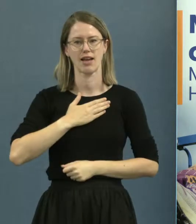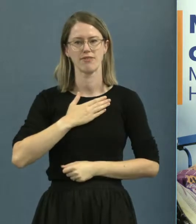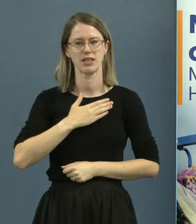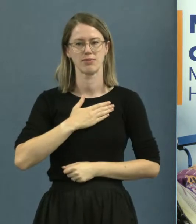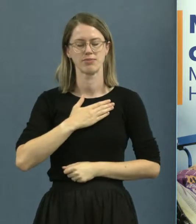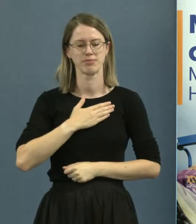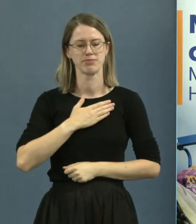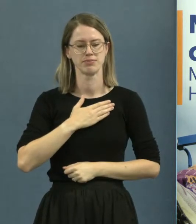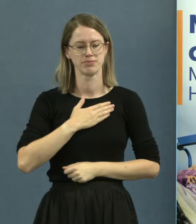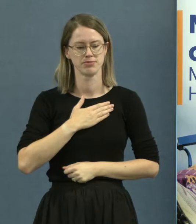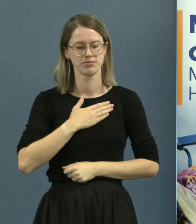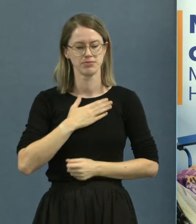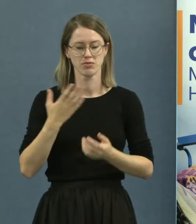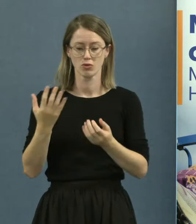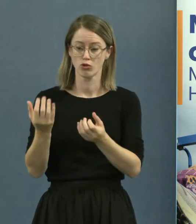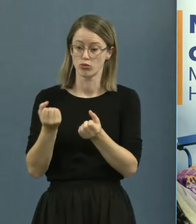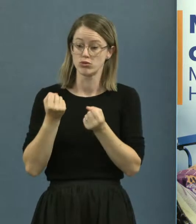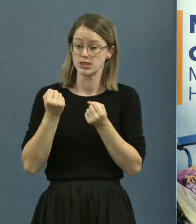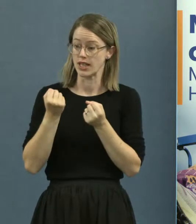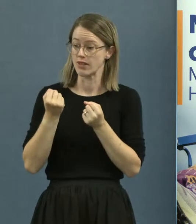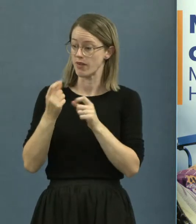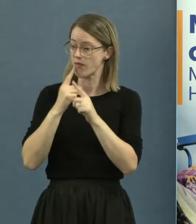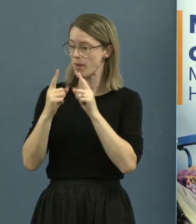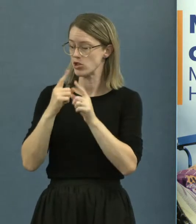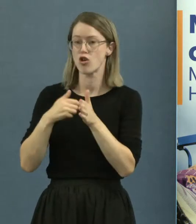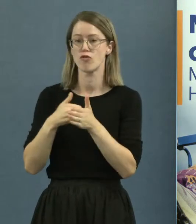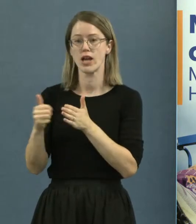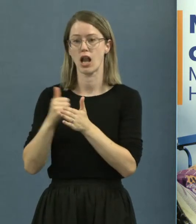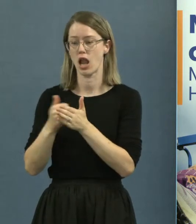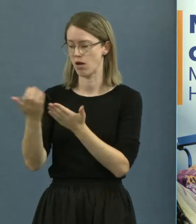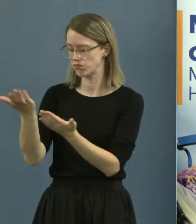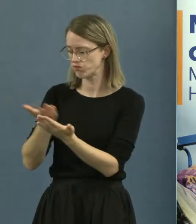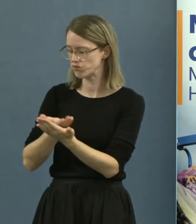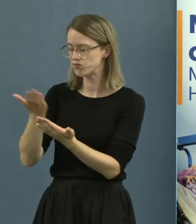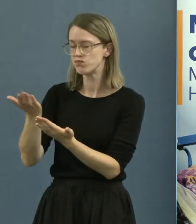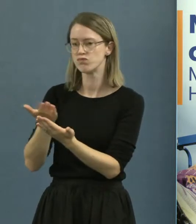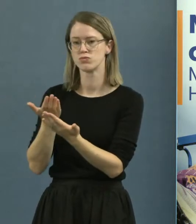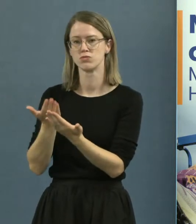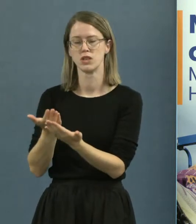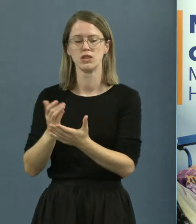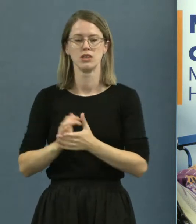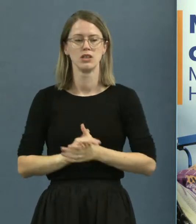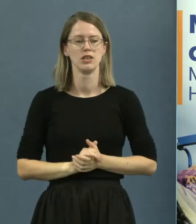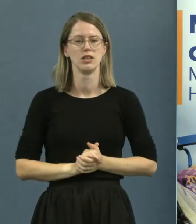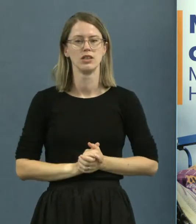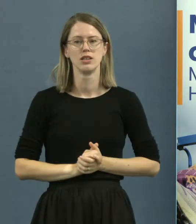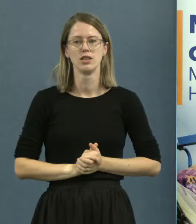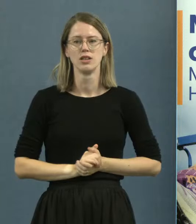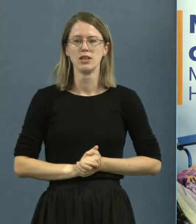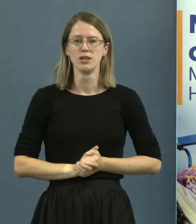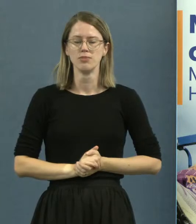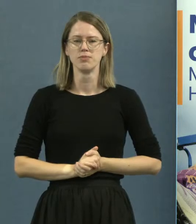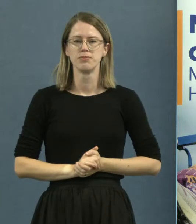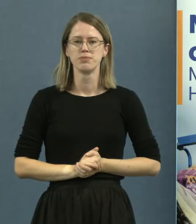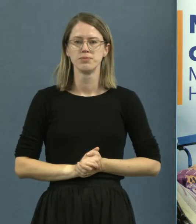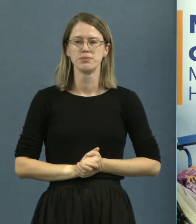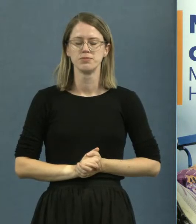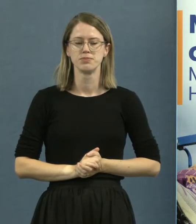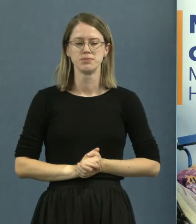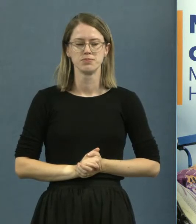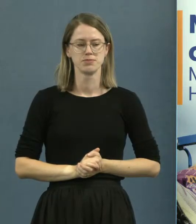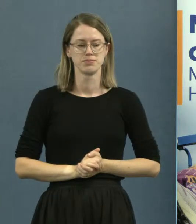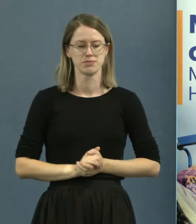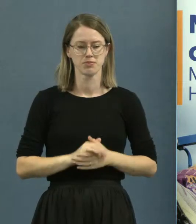for vaccine safety and we get